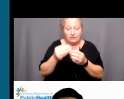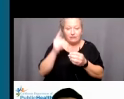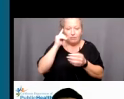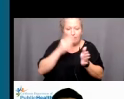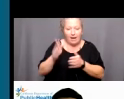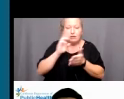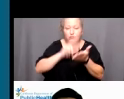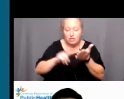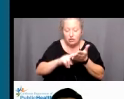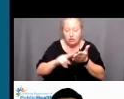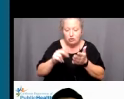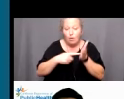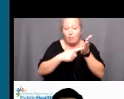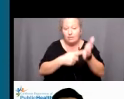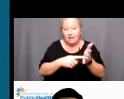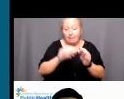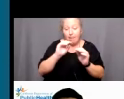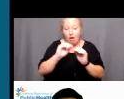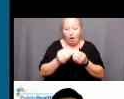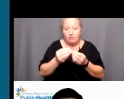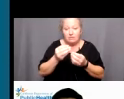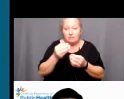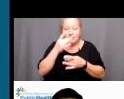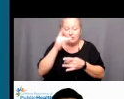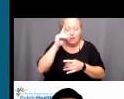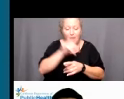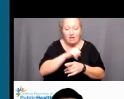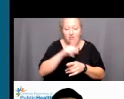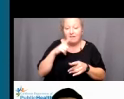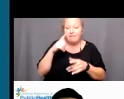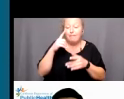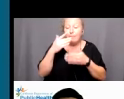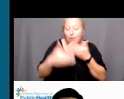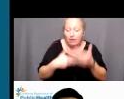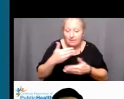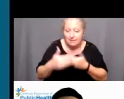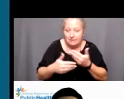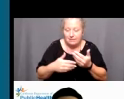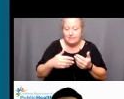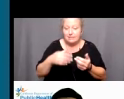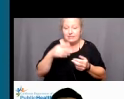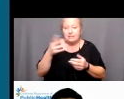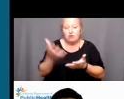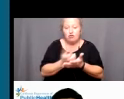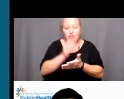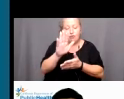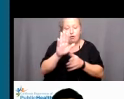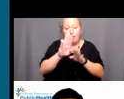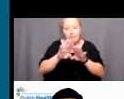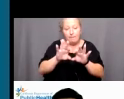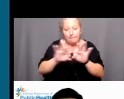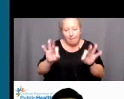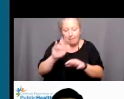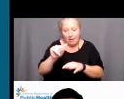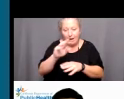representing the office's interests in the legislative process She earned her Bachelor's and Master's degrees in aquatic biology